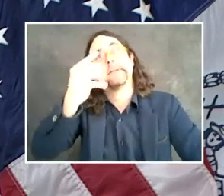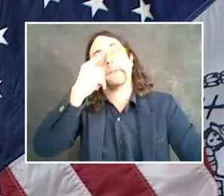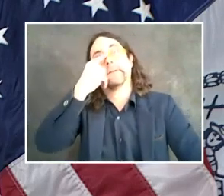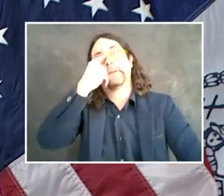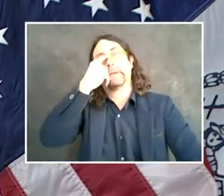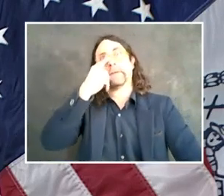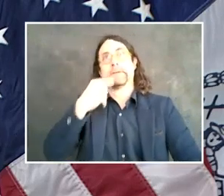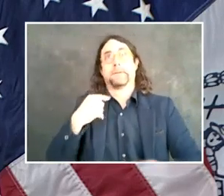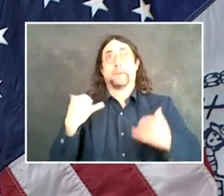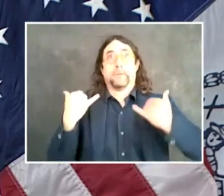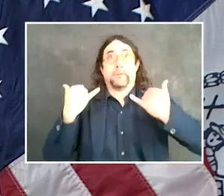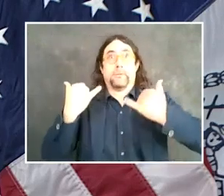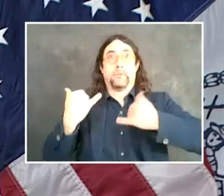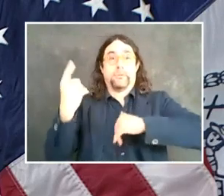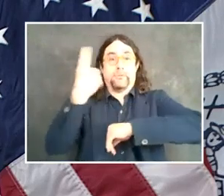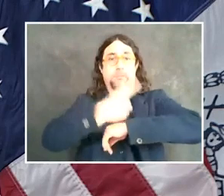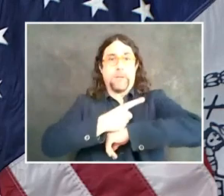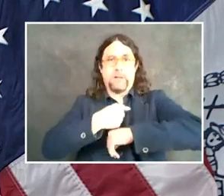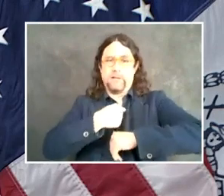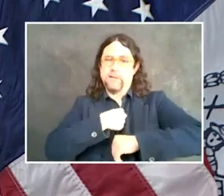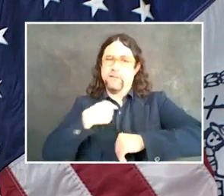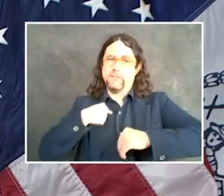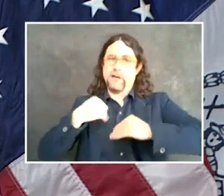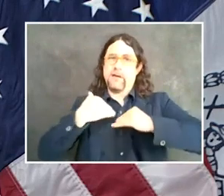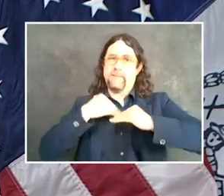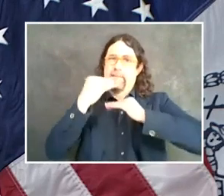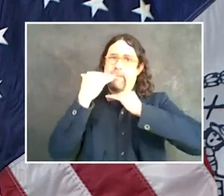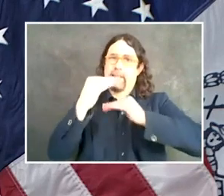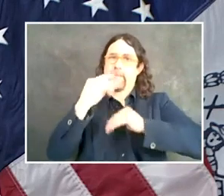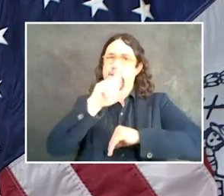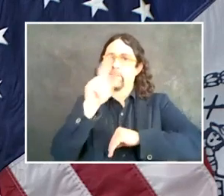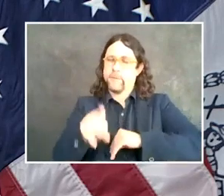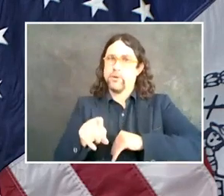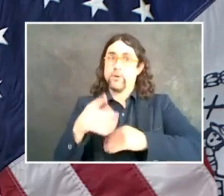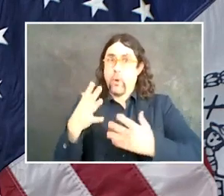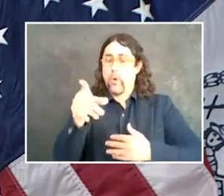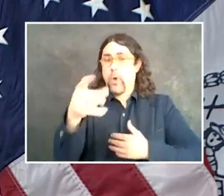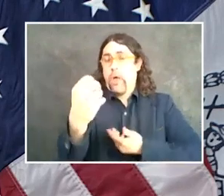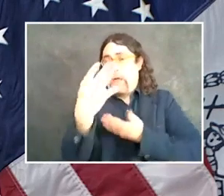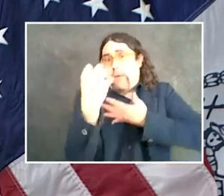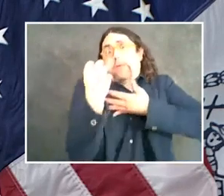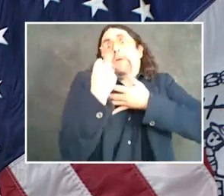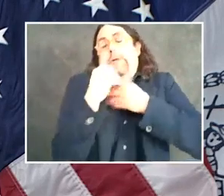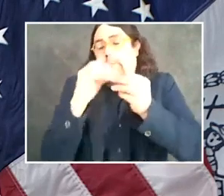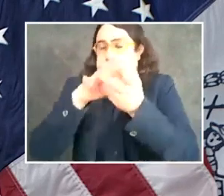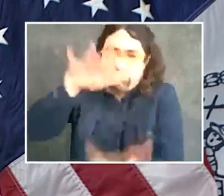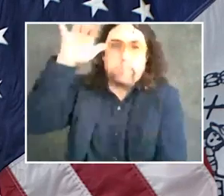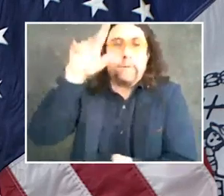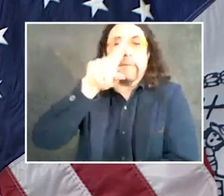QUESTION AND THE COMMISSIONER CAN SPEAK TO THE CROSSING GUARD